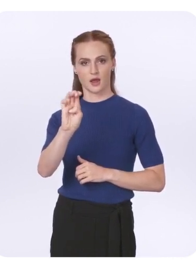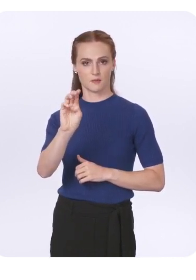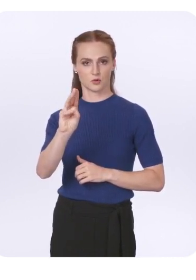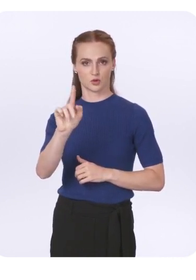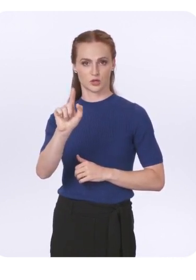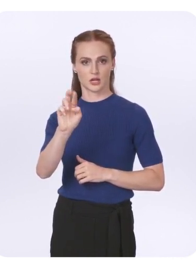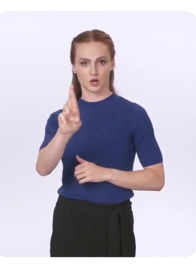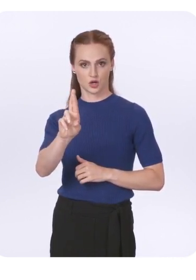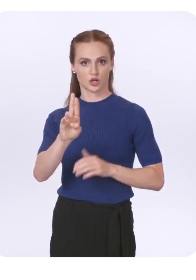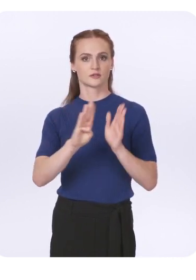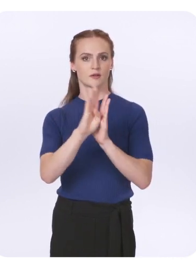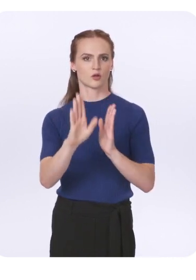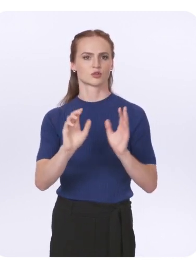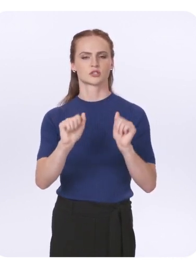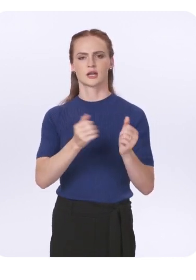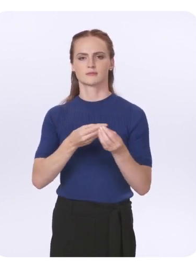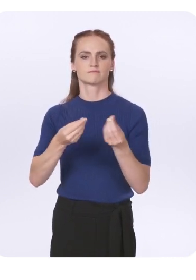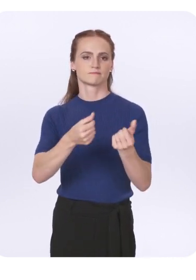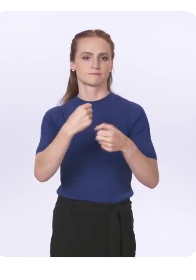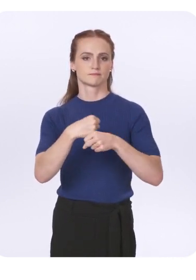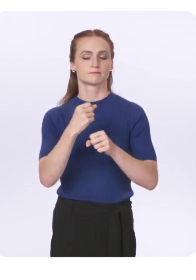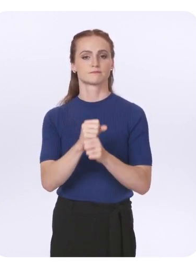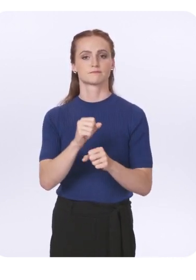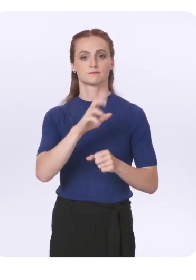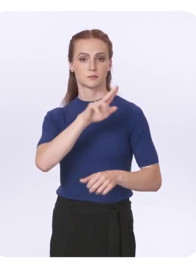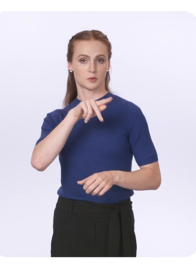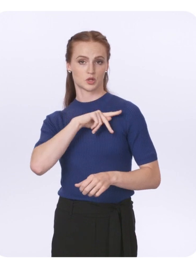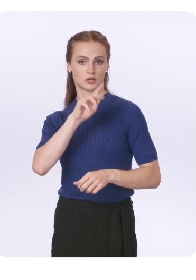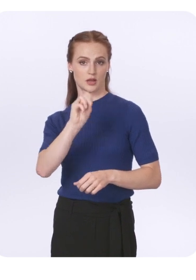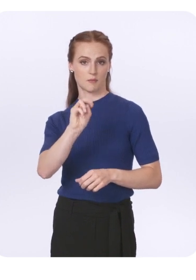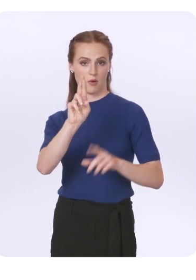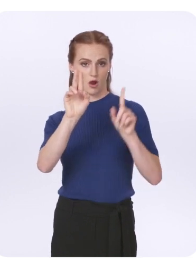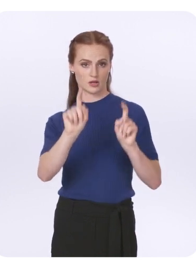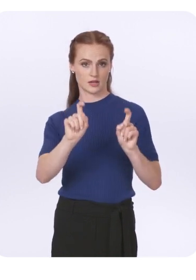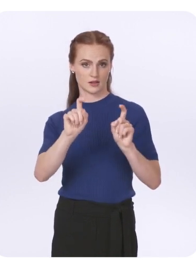for their WebXR projects. Simply designate the room’s dimensions